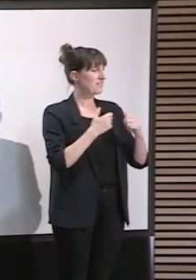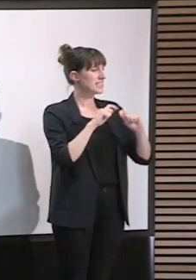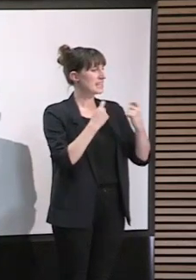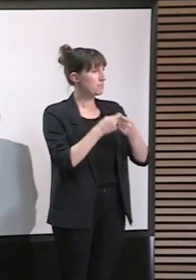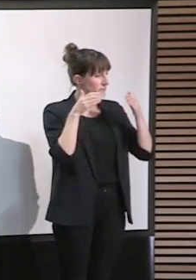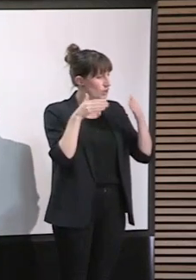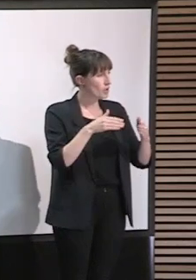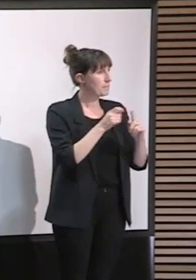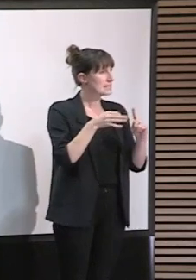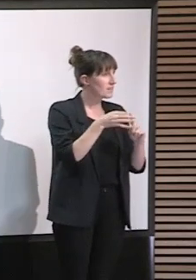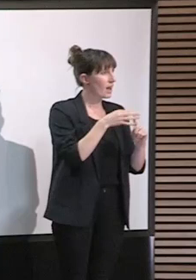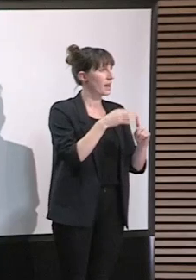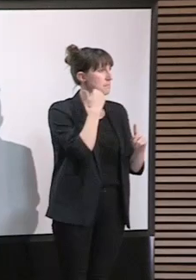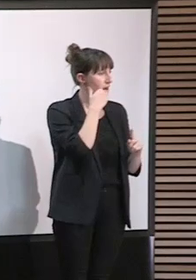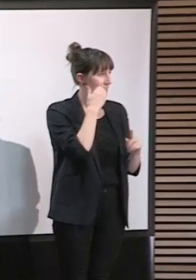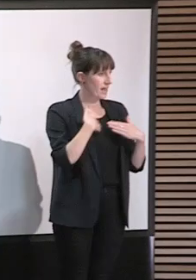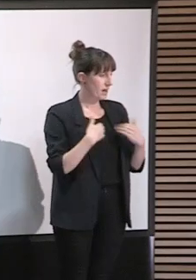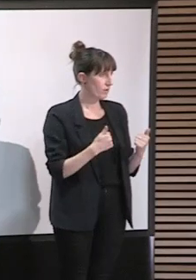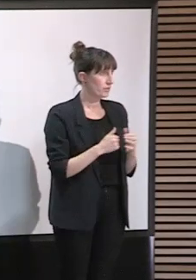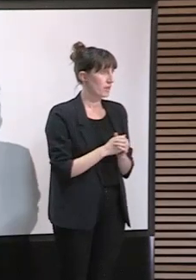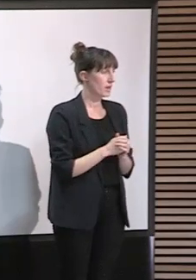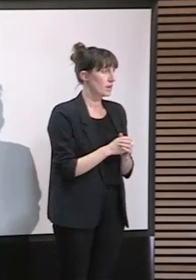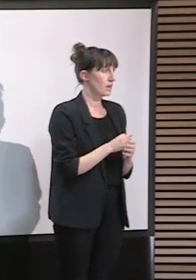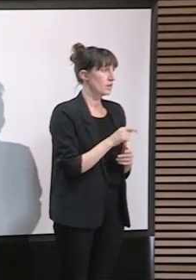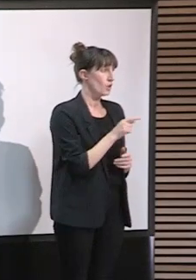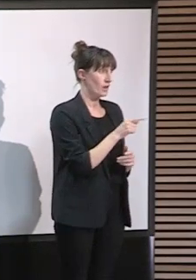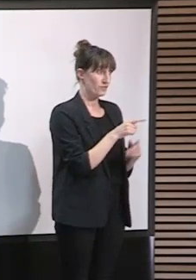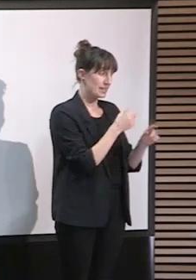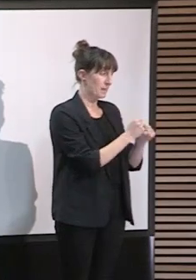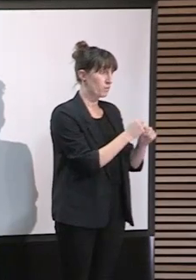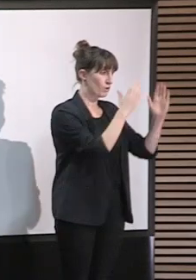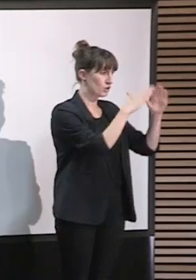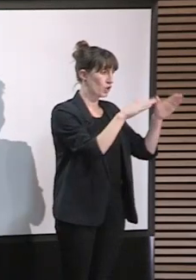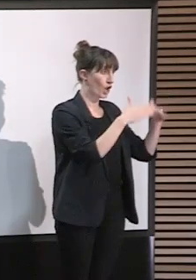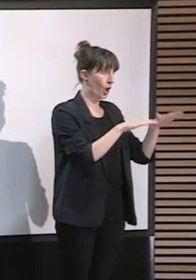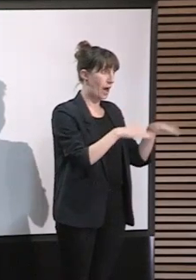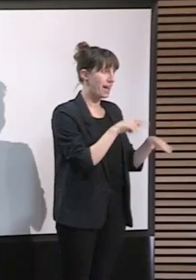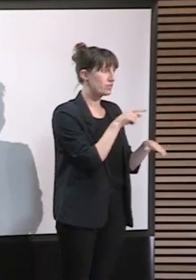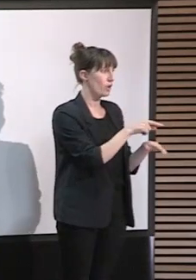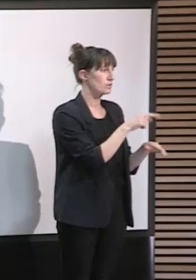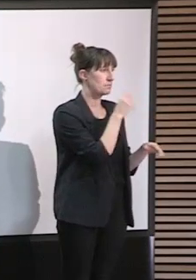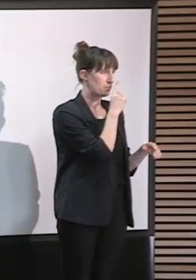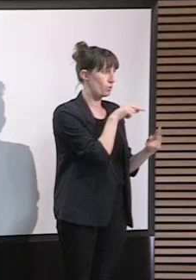today. What I can say is our Pacific and Maori team inside